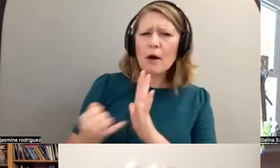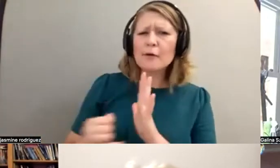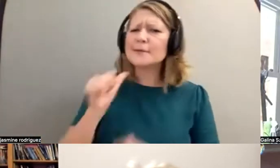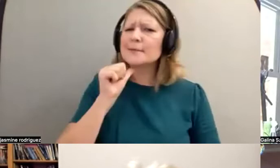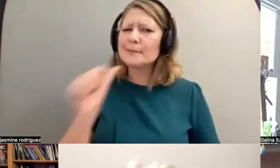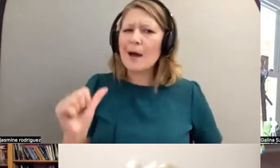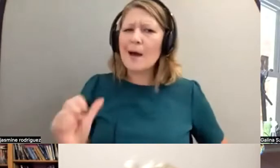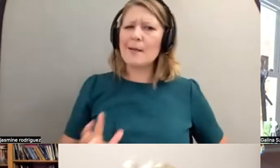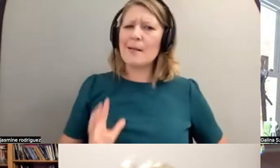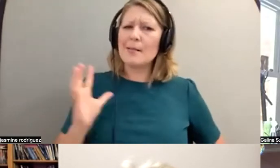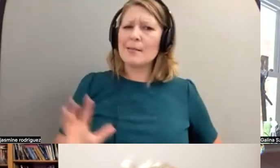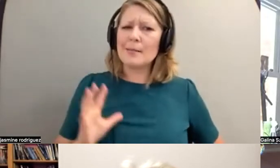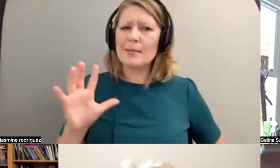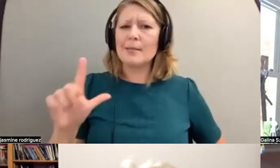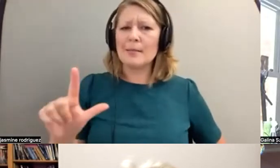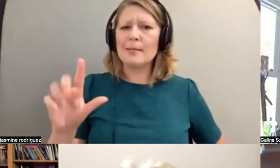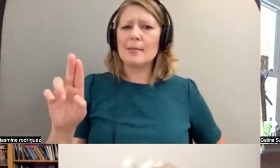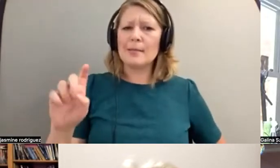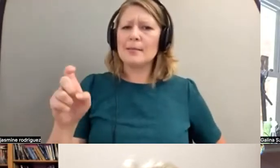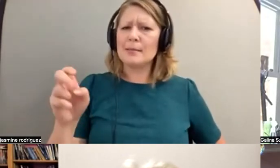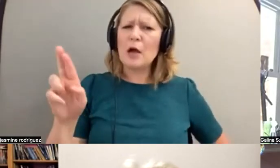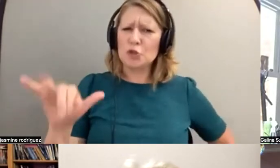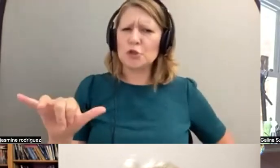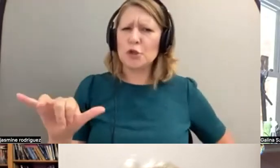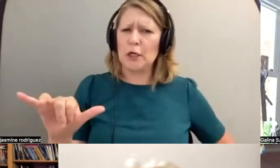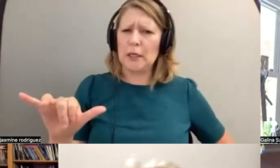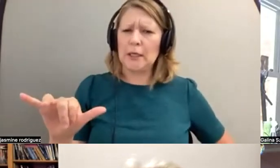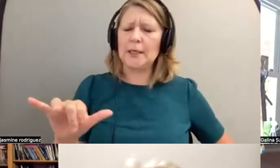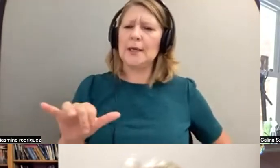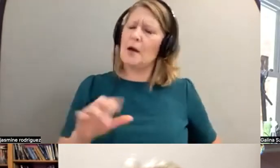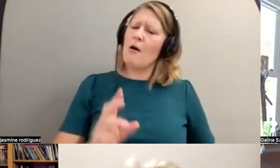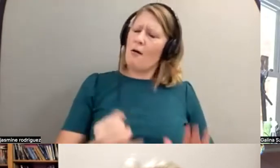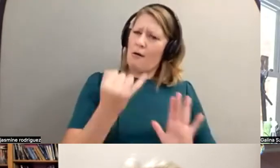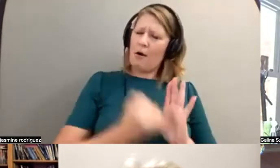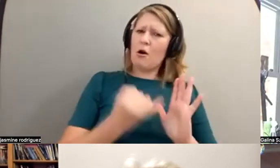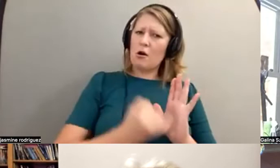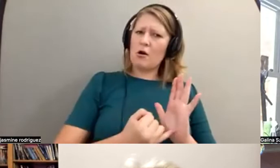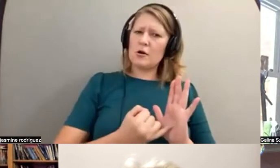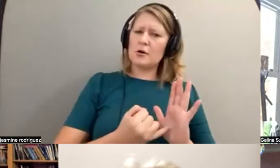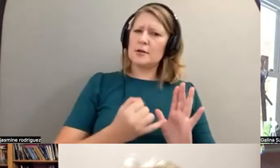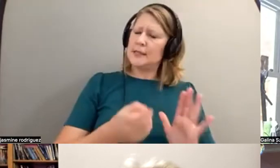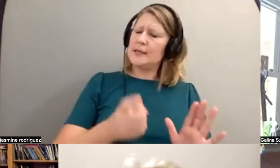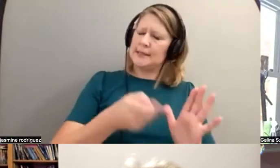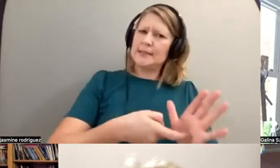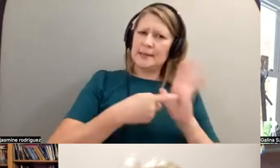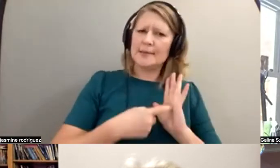It is very important, and everyone can feel, and find his own artist,